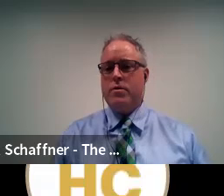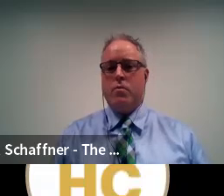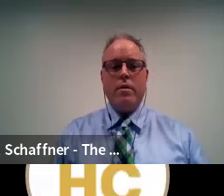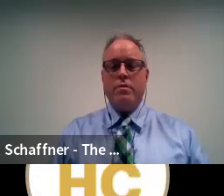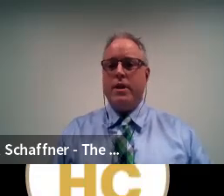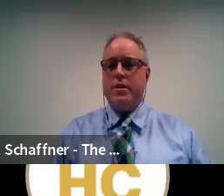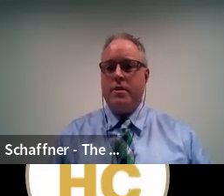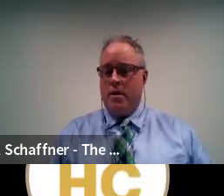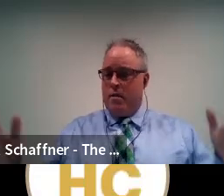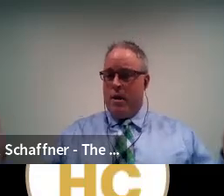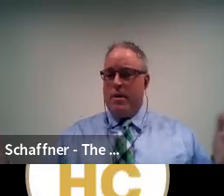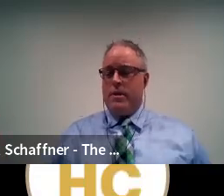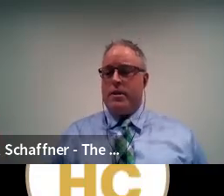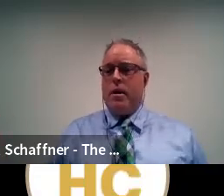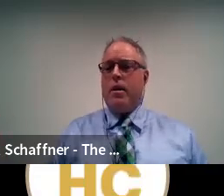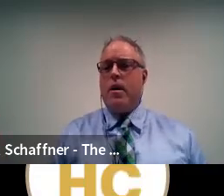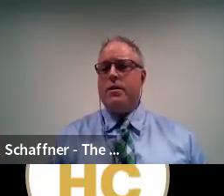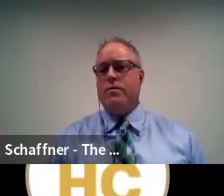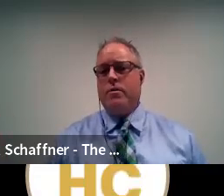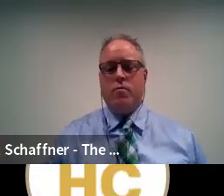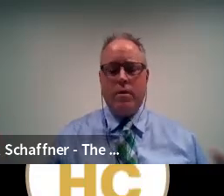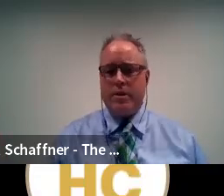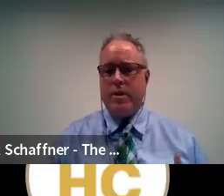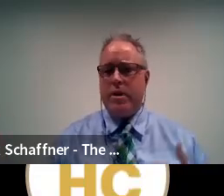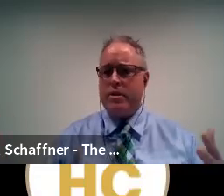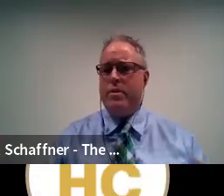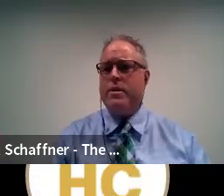are some schools where you teach, maybe you teach the Holocaust through world history or